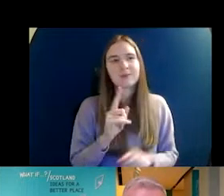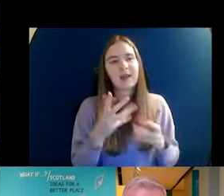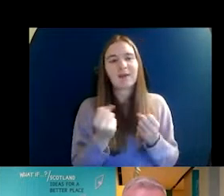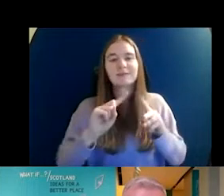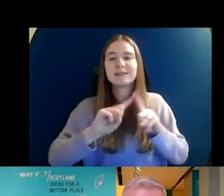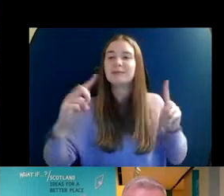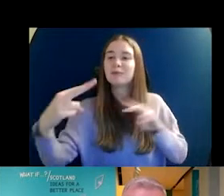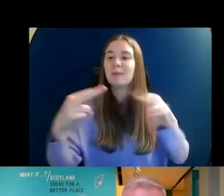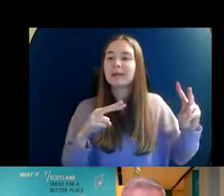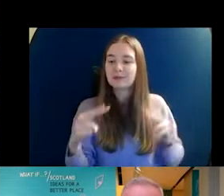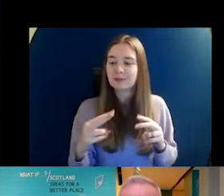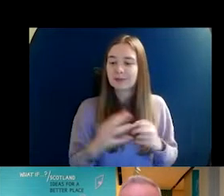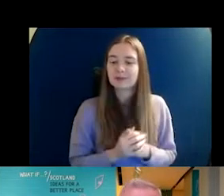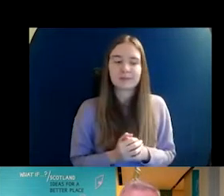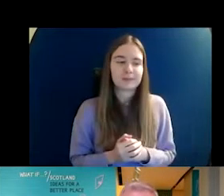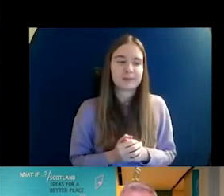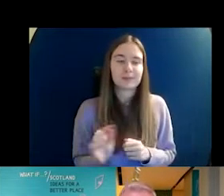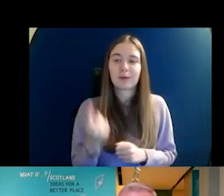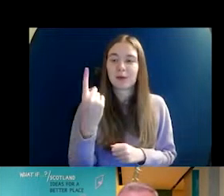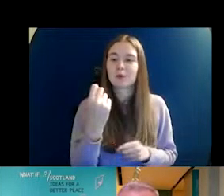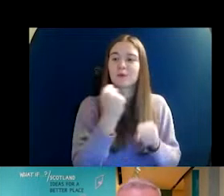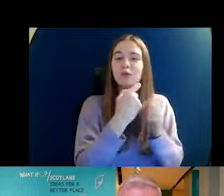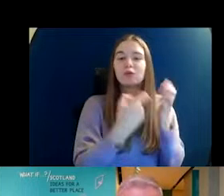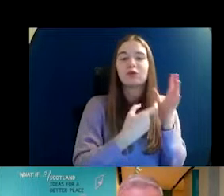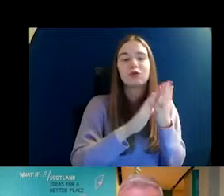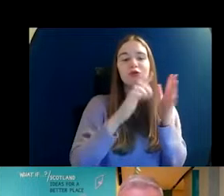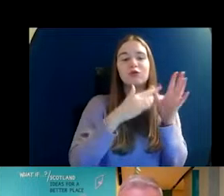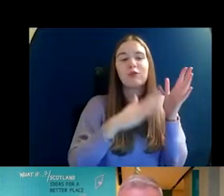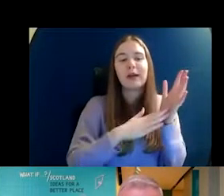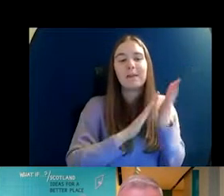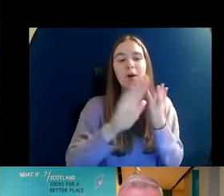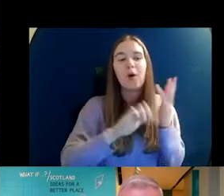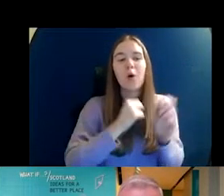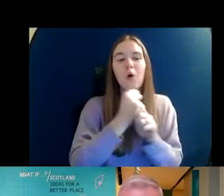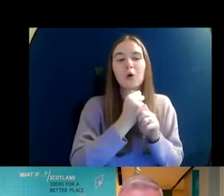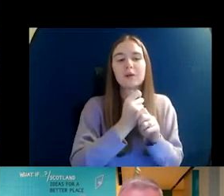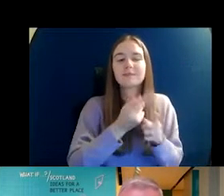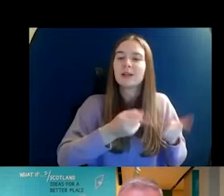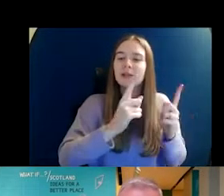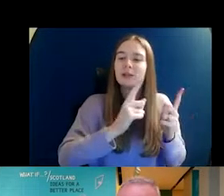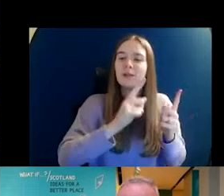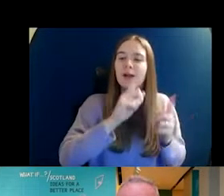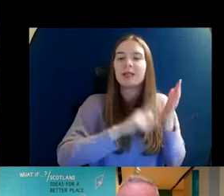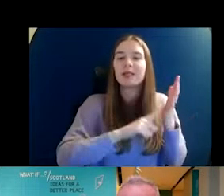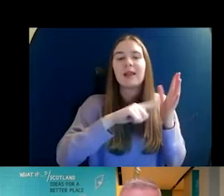So, first of all, we have Graham Hogg who's a director of Lateral North, and also co-founder of After the Pandemic.